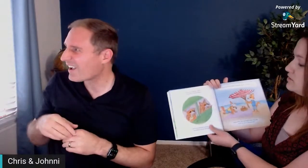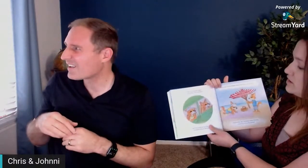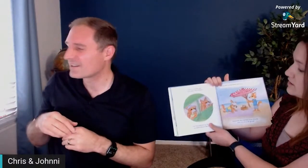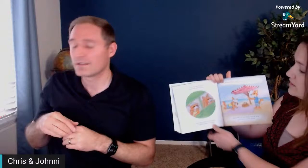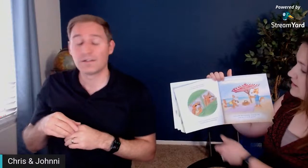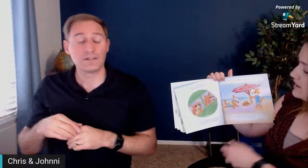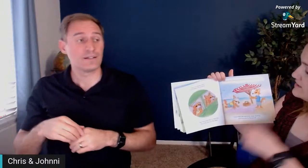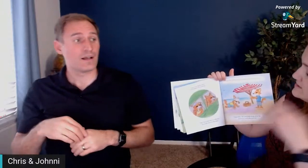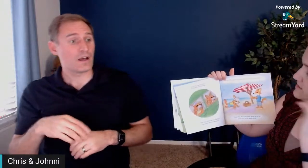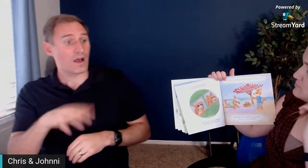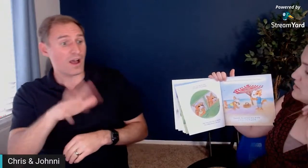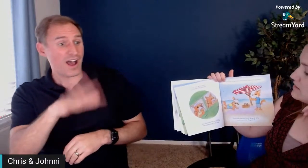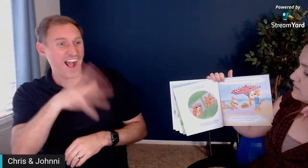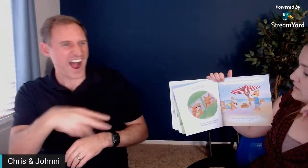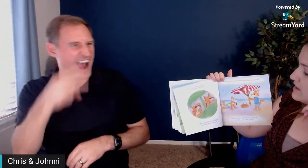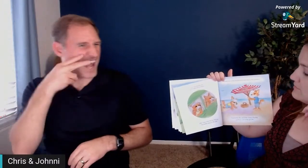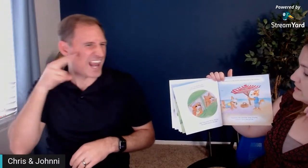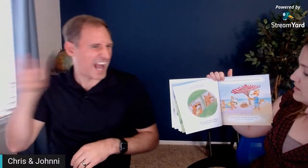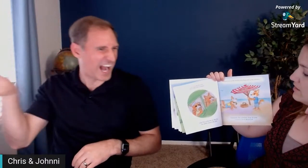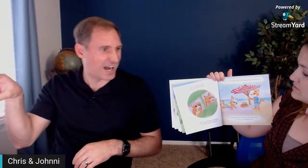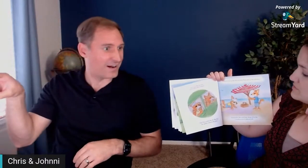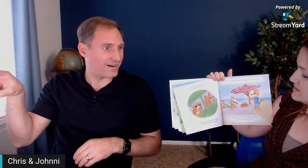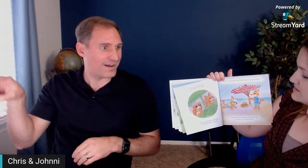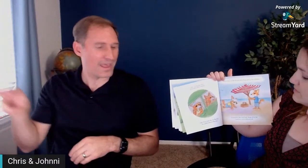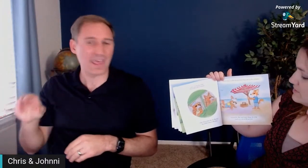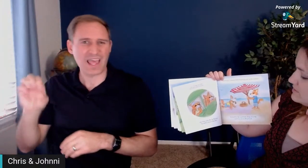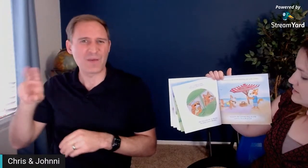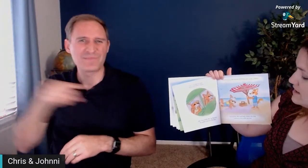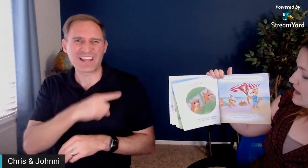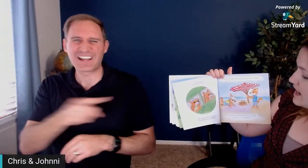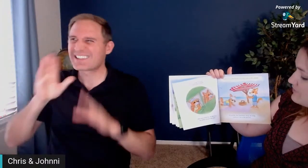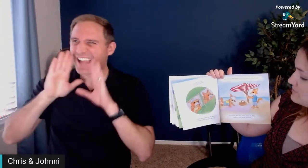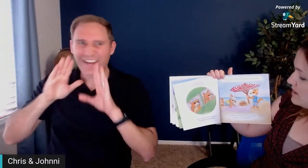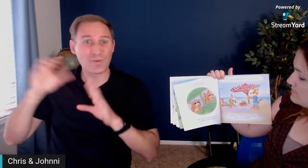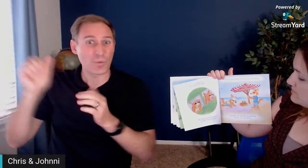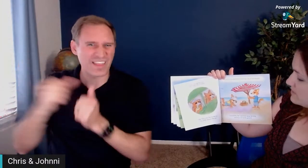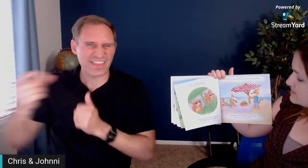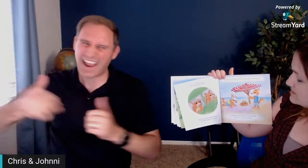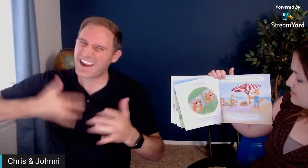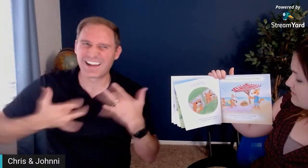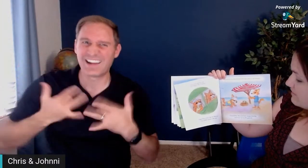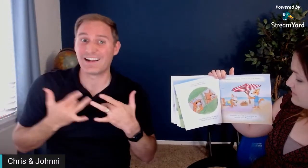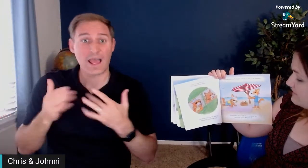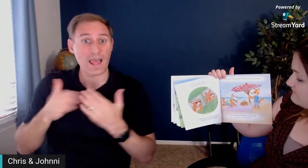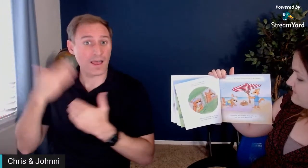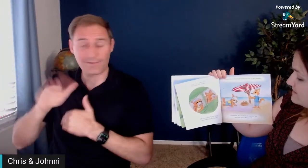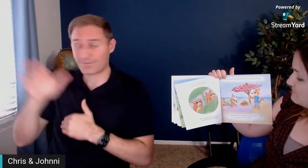look i can see the water emily hollers with excitement after papa parks the car they find the